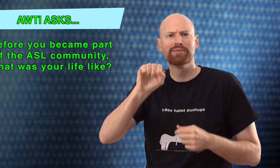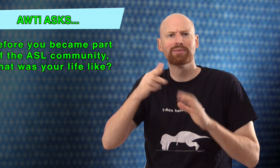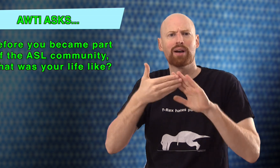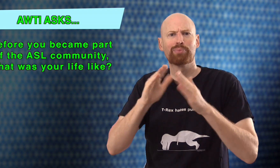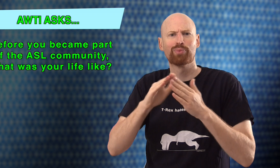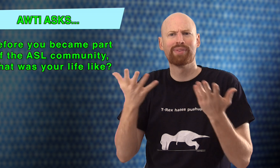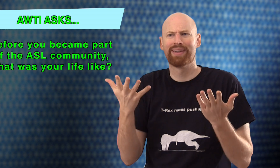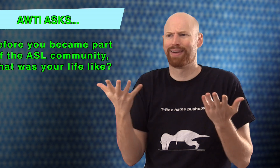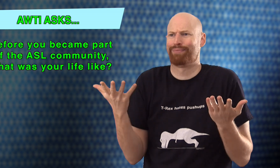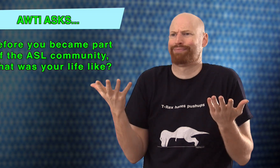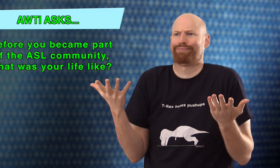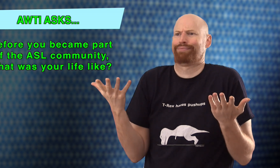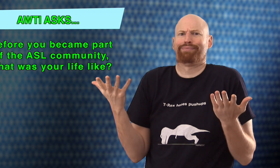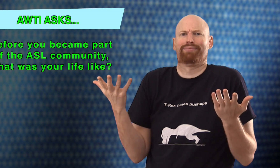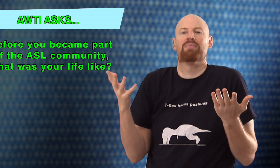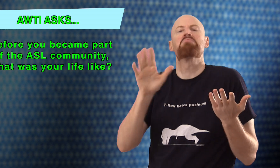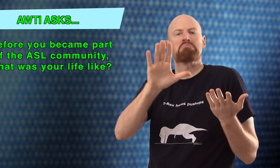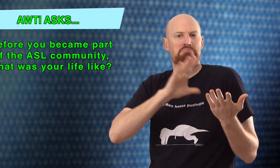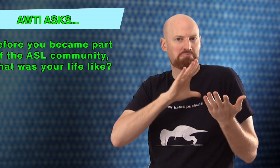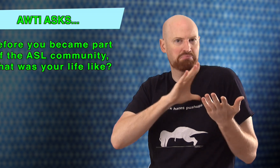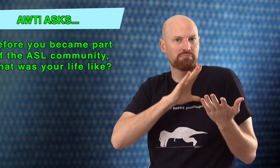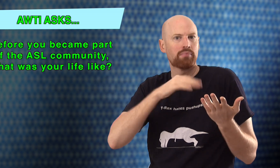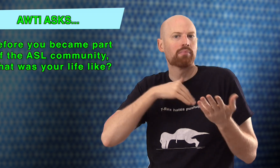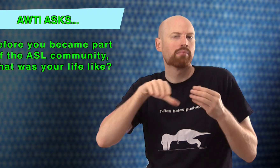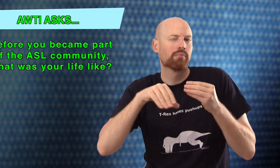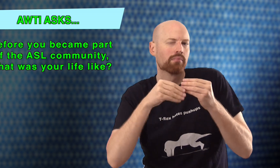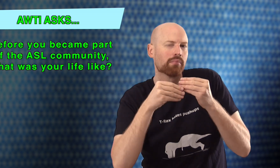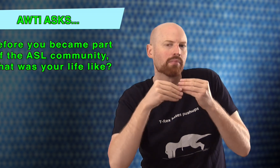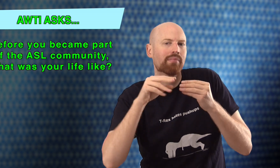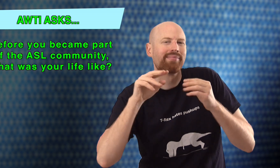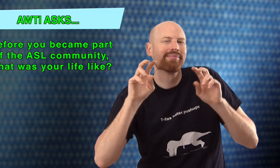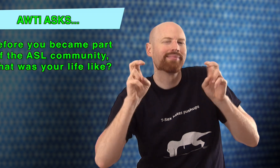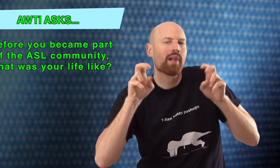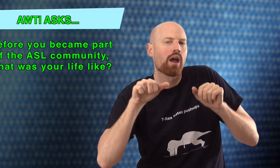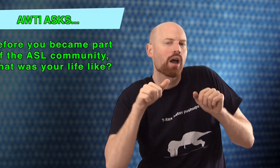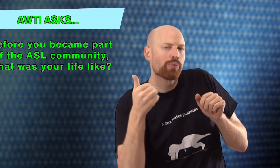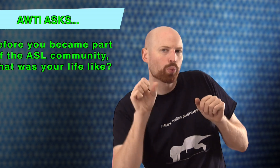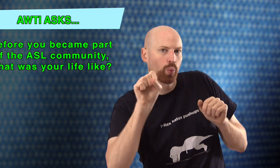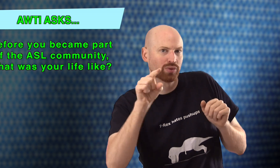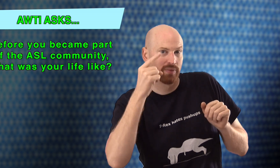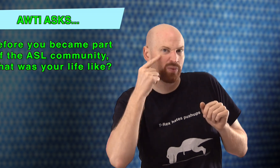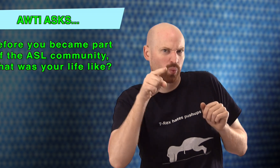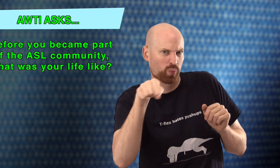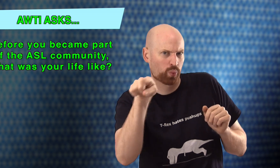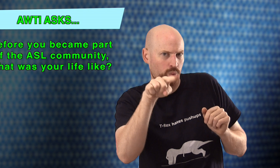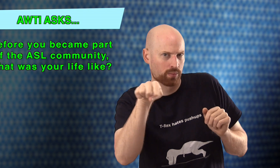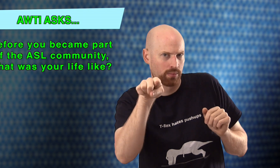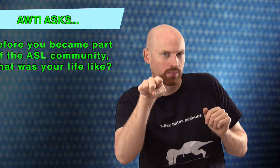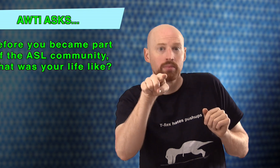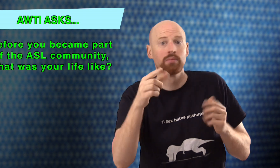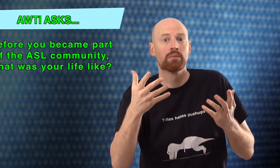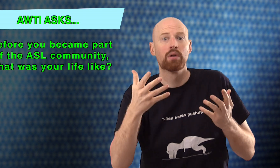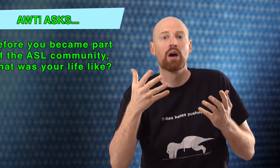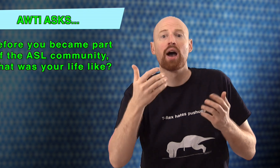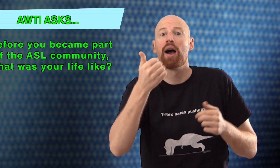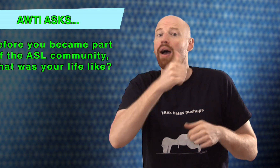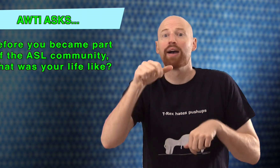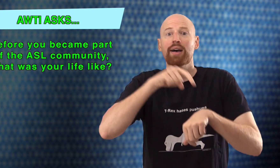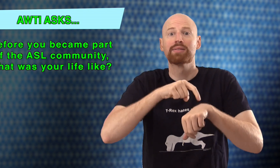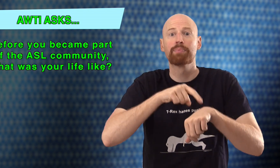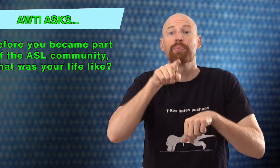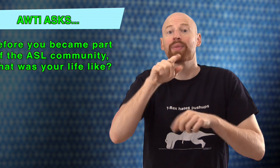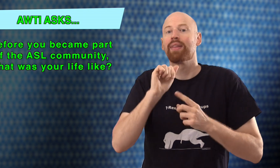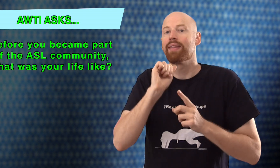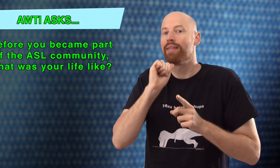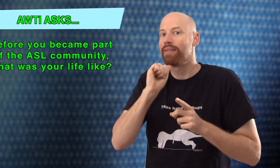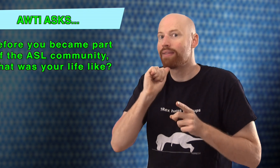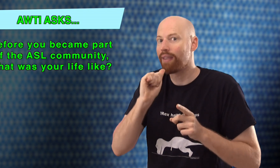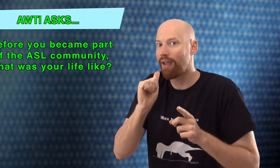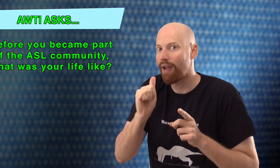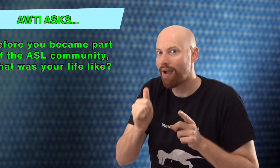life. For those of you that have, here's an alternate question: When you're interacting with people outside